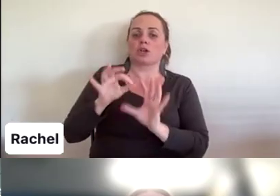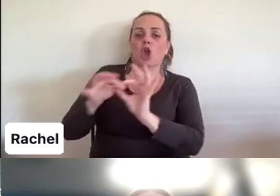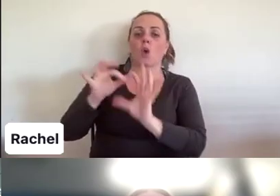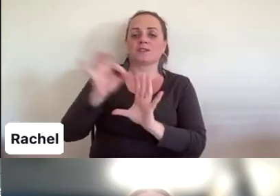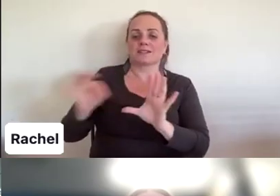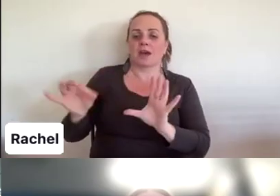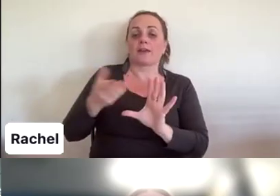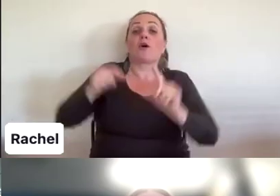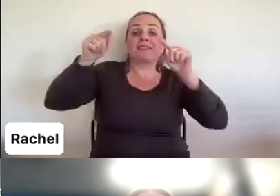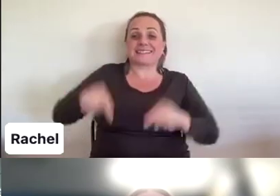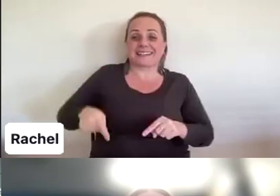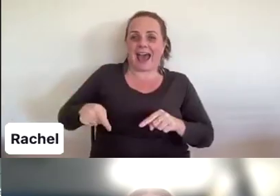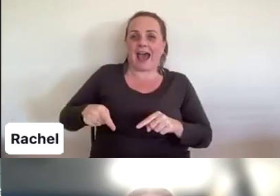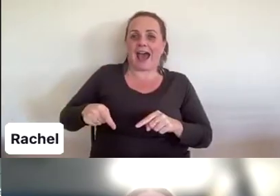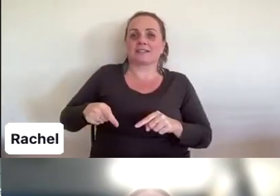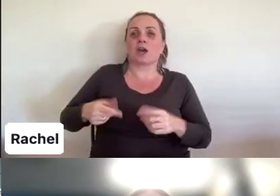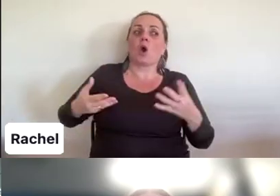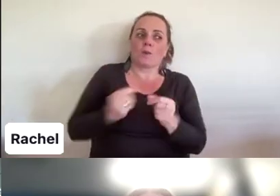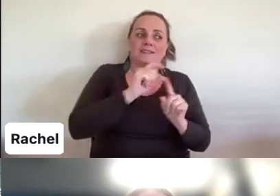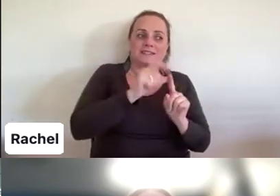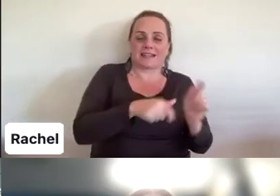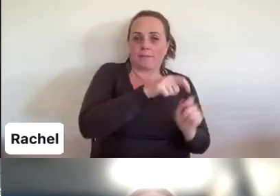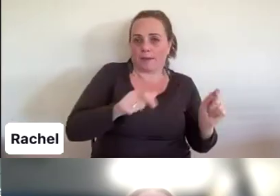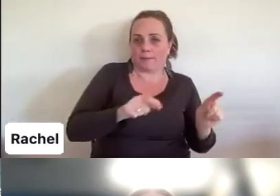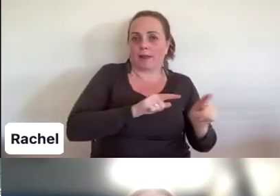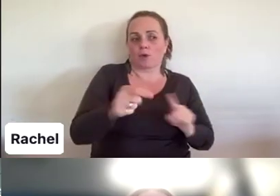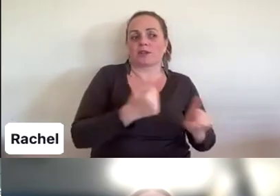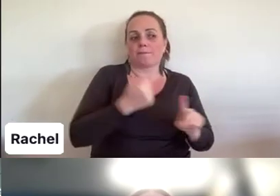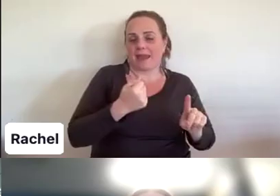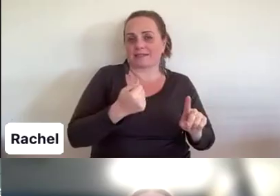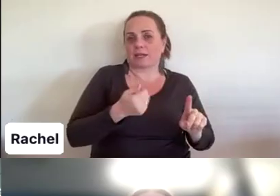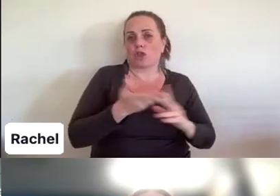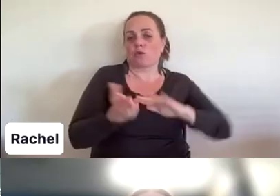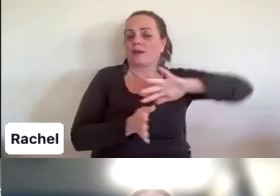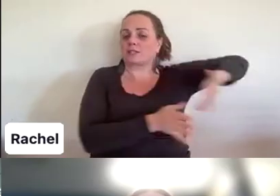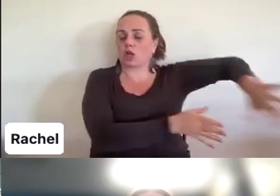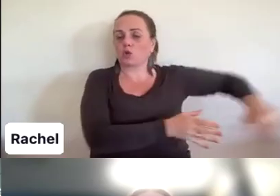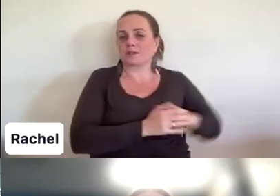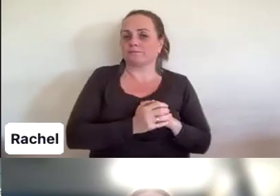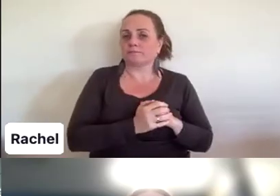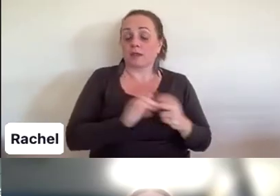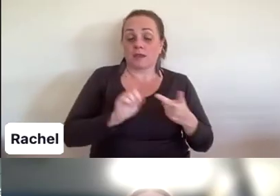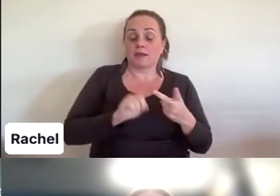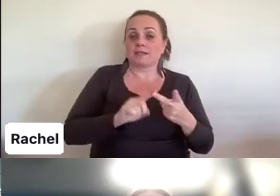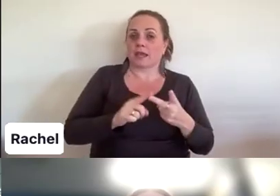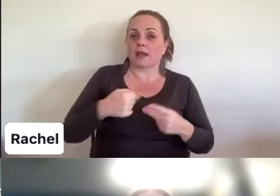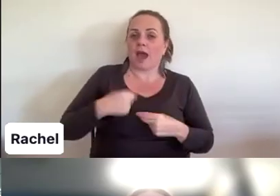those most affected by exclusions. The second big insight I've seen over time within these